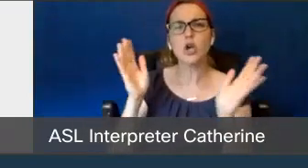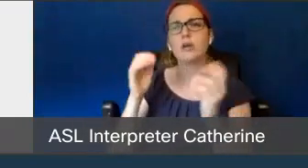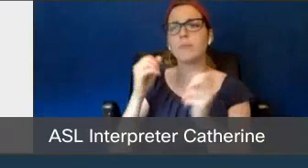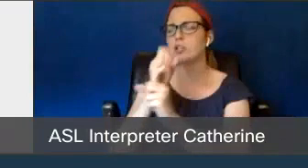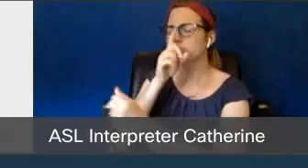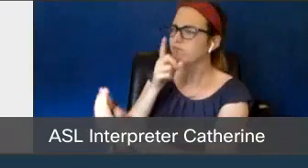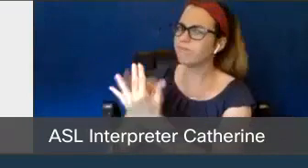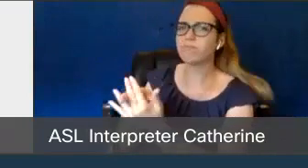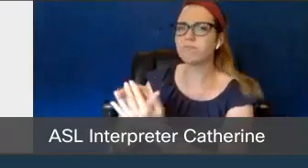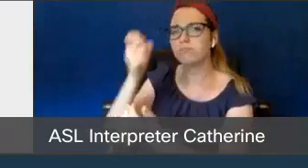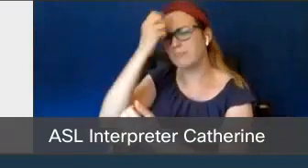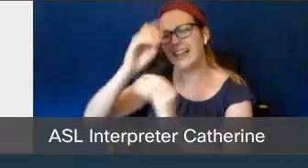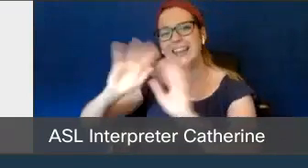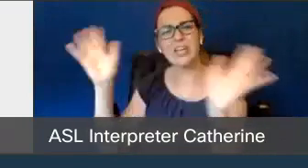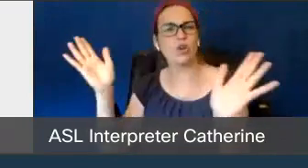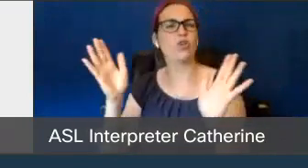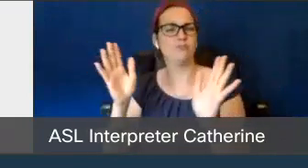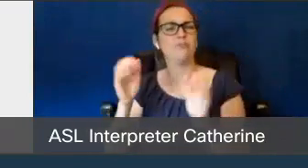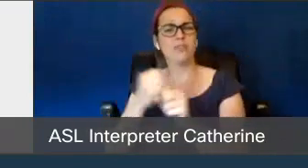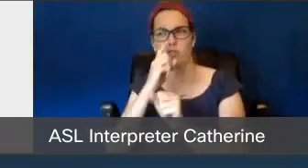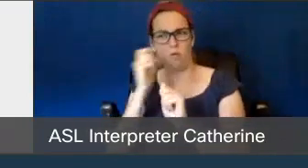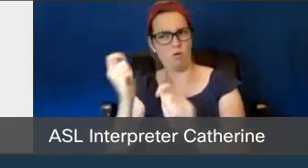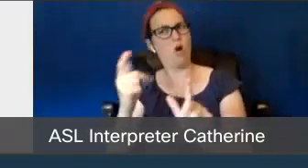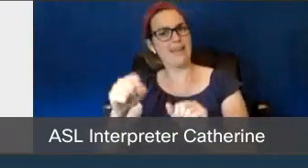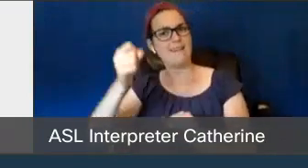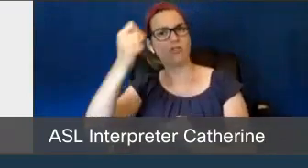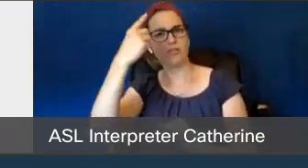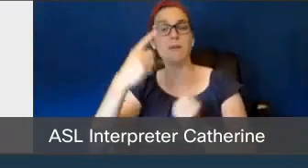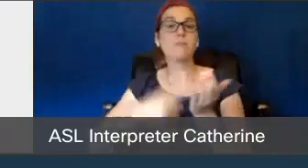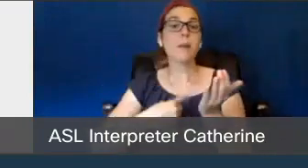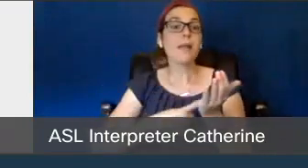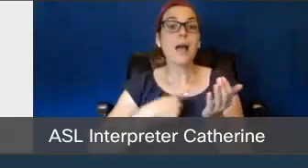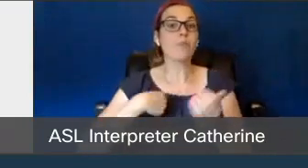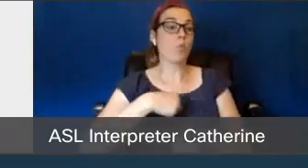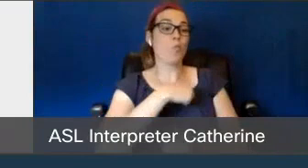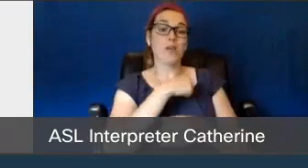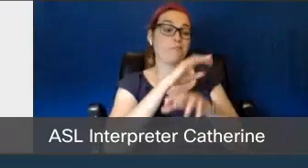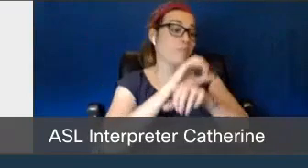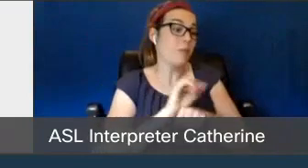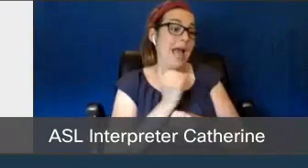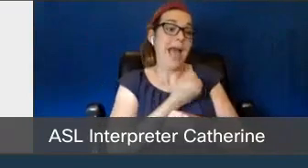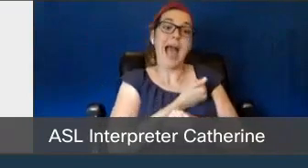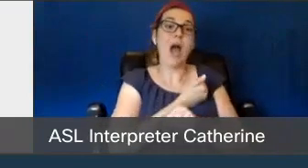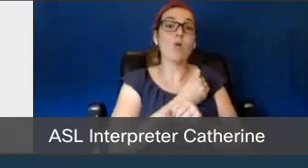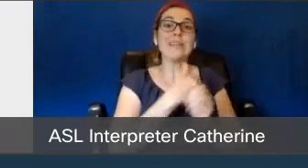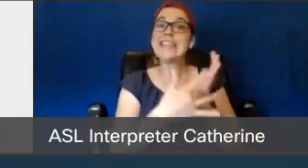that everyone can understand. Sometimes you may get caught up in our verbiage, sometimes we may get caught up in our phraseology,